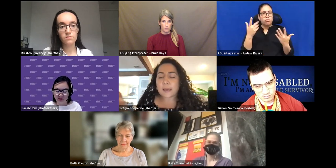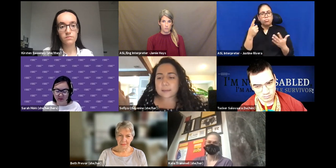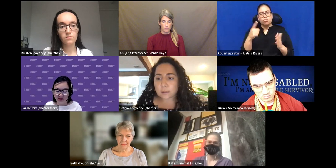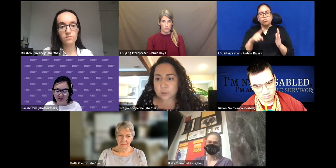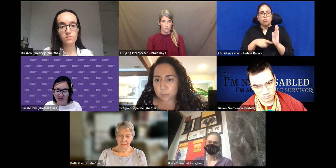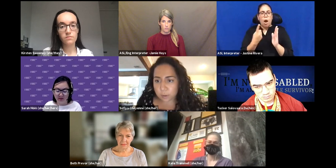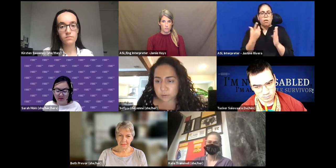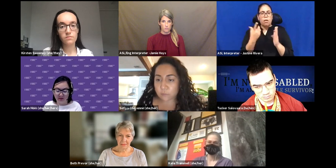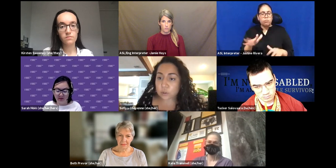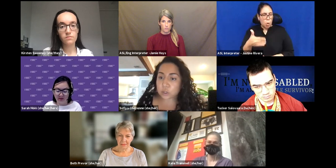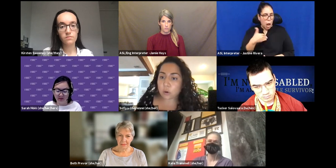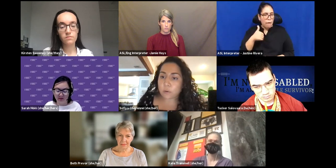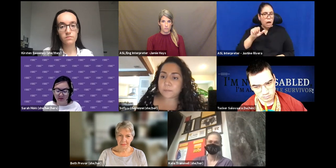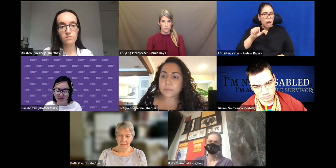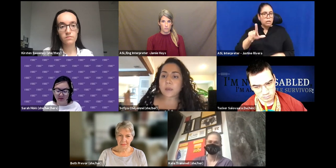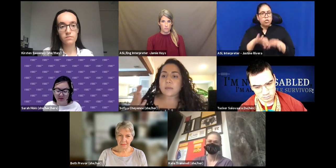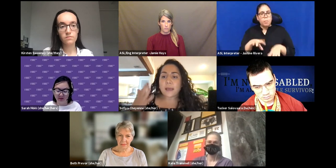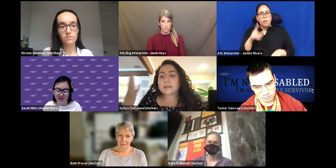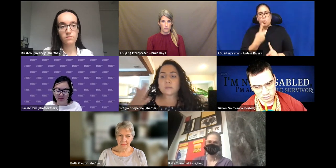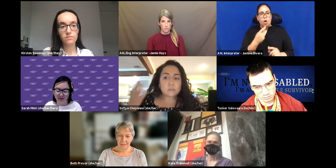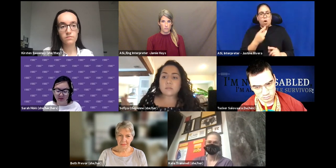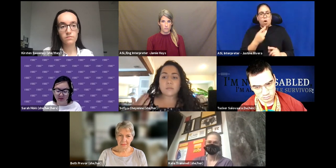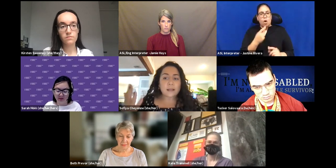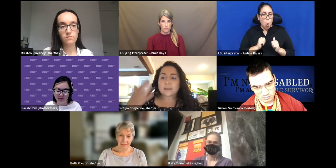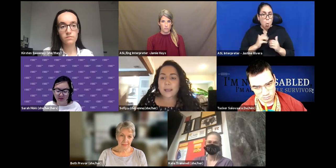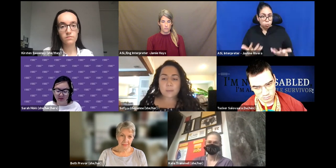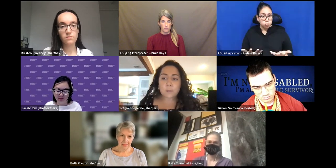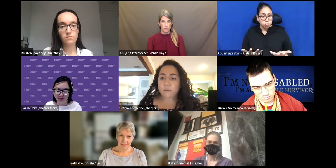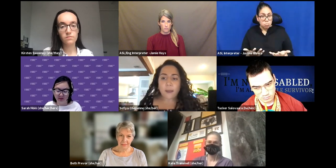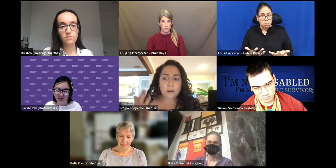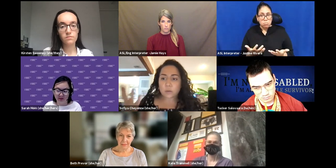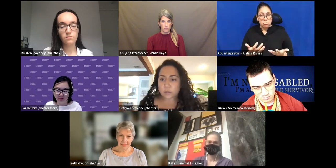ASL interpreters for a show. That can be provided with the